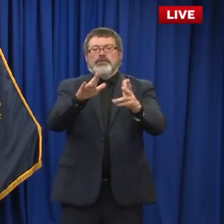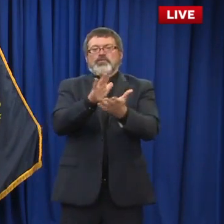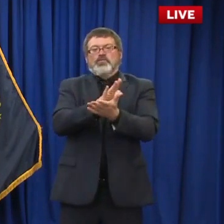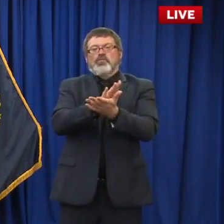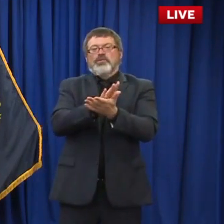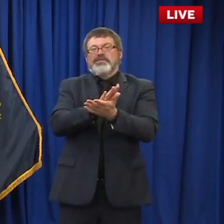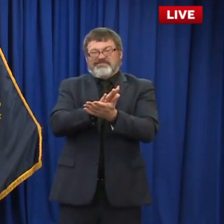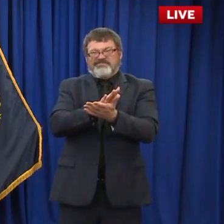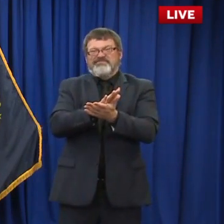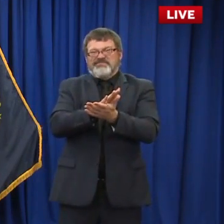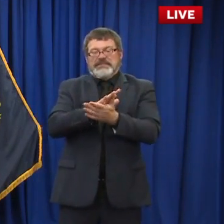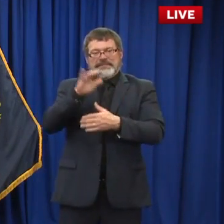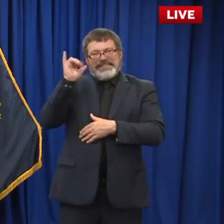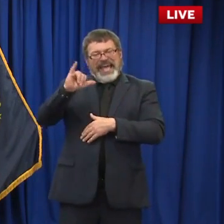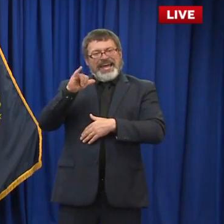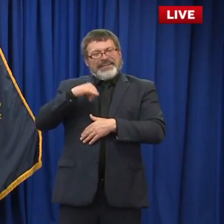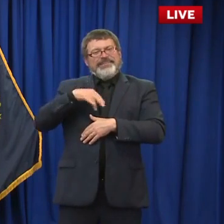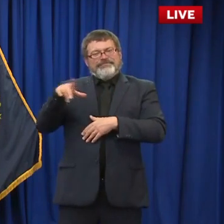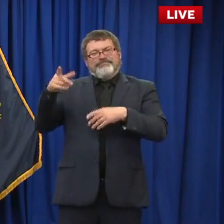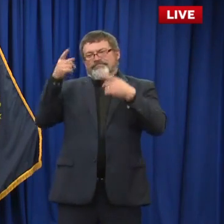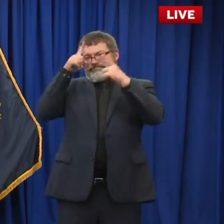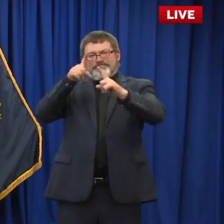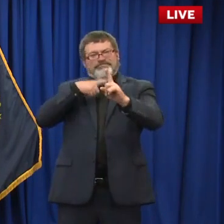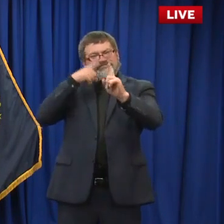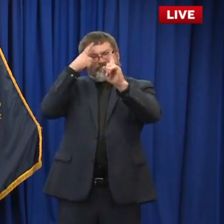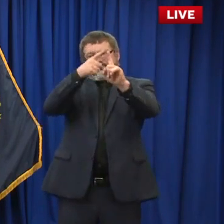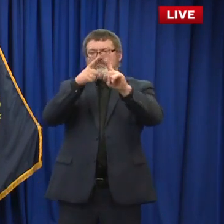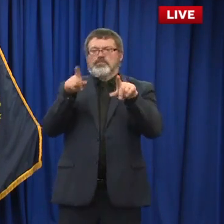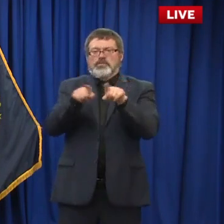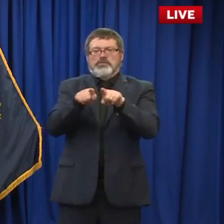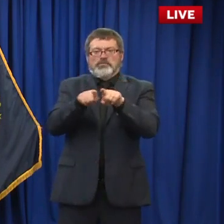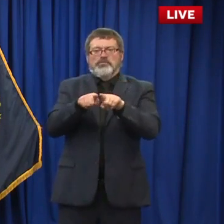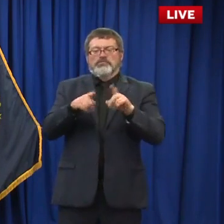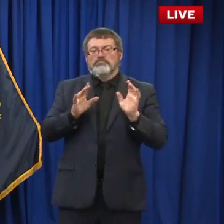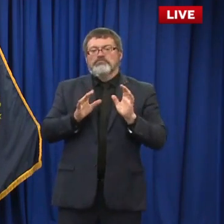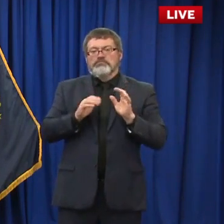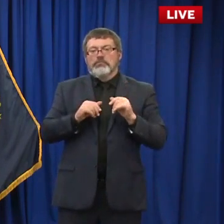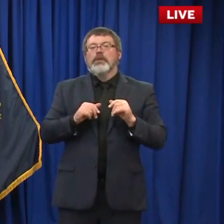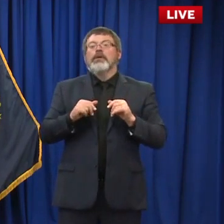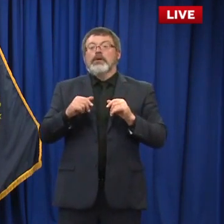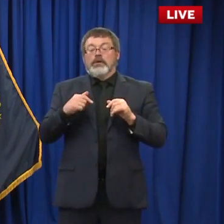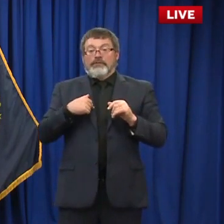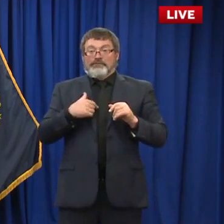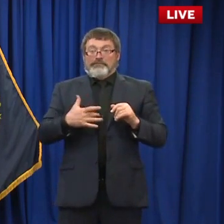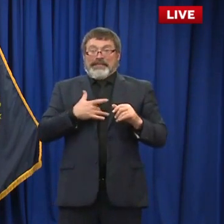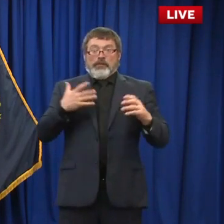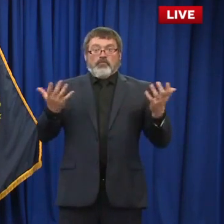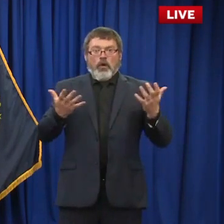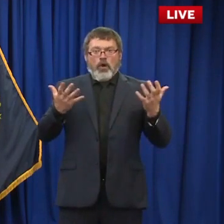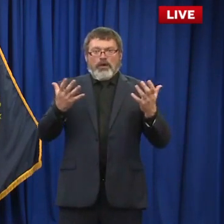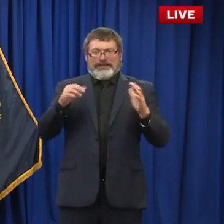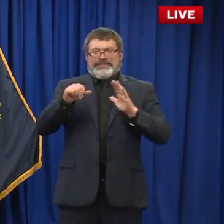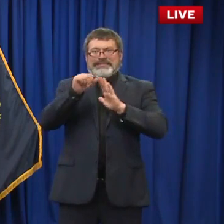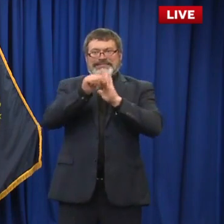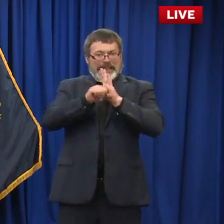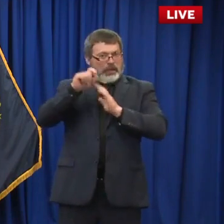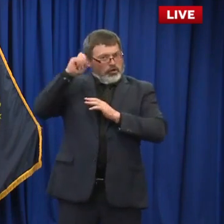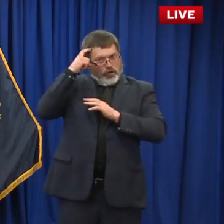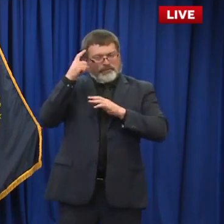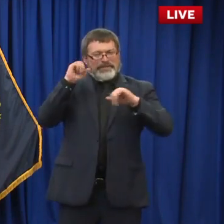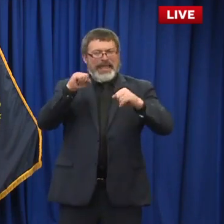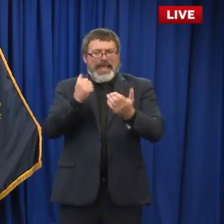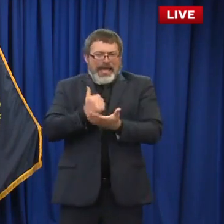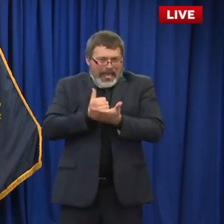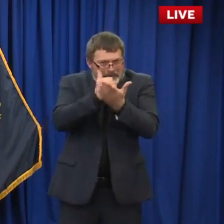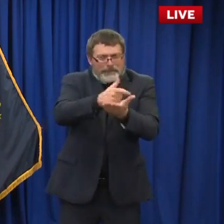GUIDANCE DOCUMENTS WE'VE PUT OUT, THAT'S WHAT THEY'RE LOOKING FOR AND THAT'S WHAT WE CAN DO, SO I THINK THAT WE CAN CONFIDENTLY TELL PARENTS THAT THERE IS A SAFE PATHWAY TO ALLOW